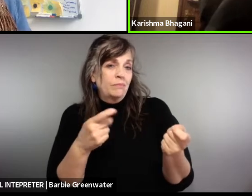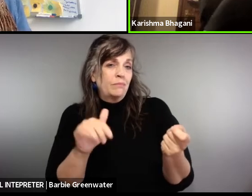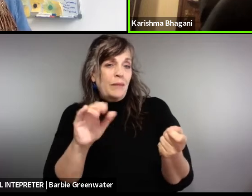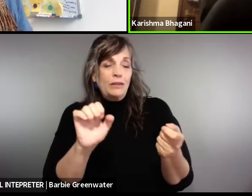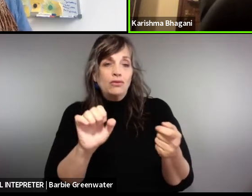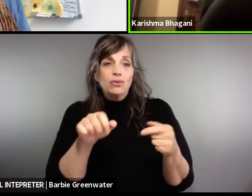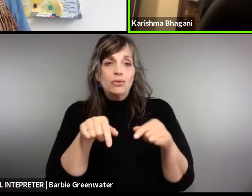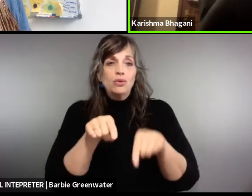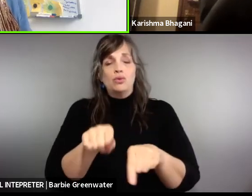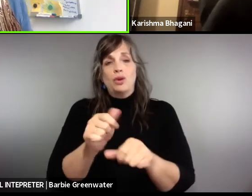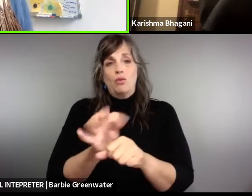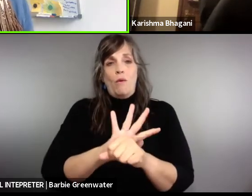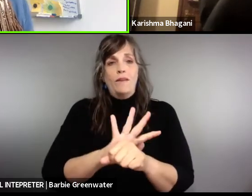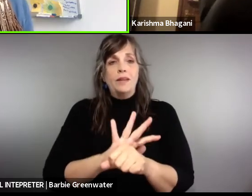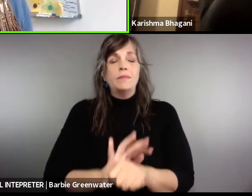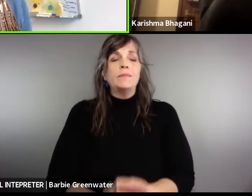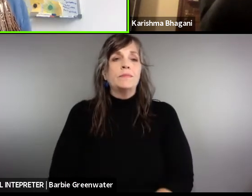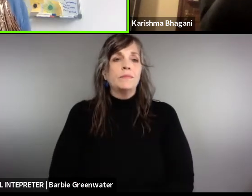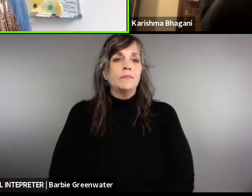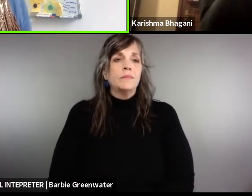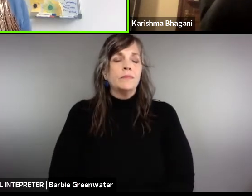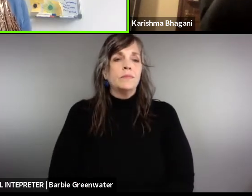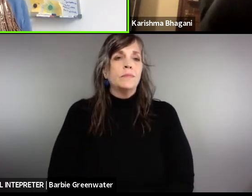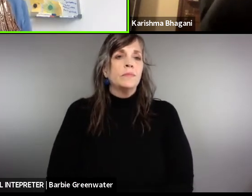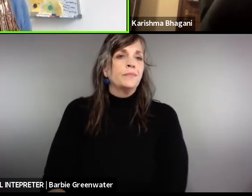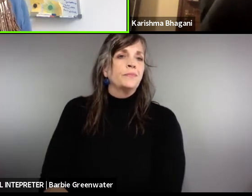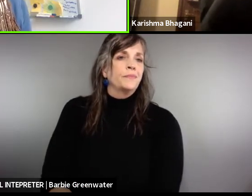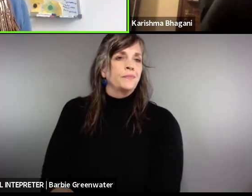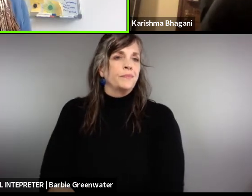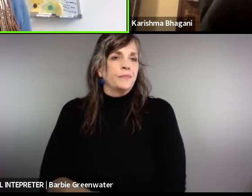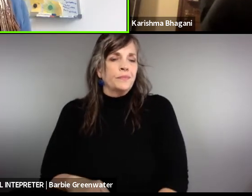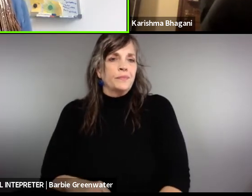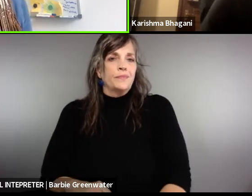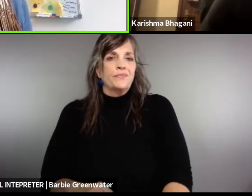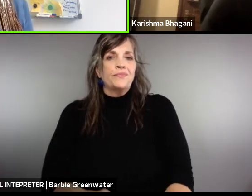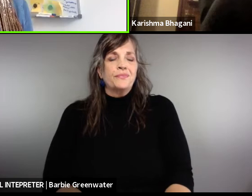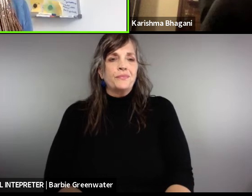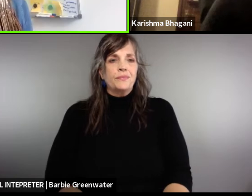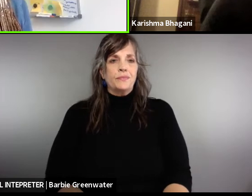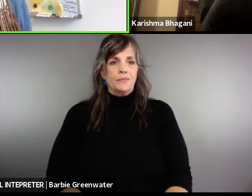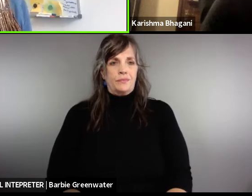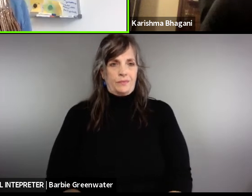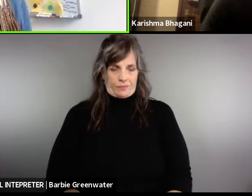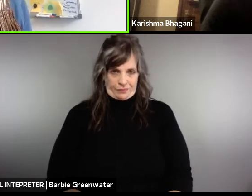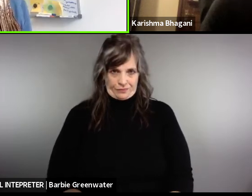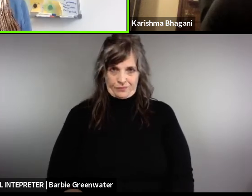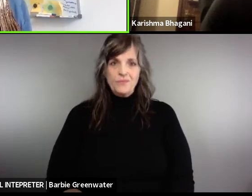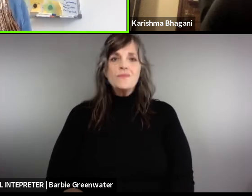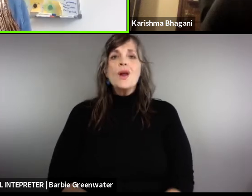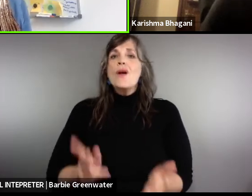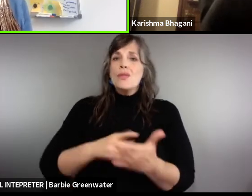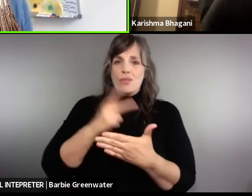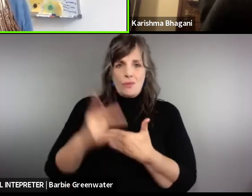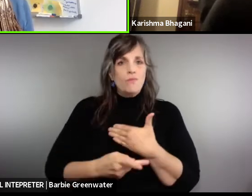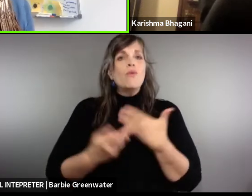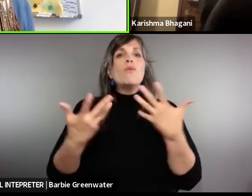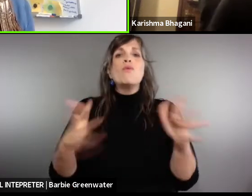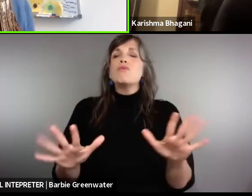We already we're on track to do, the program was ready. We were already marketing it before lockdown. We were quite proud.